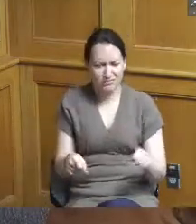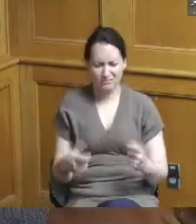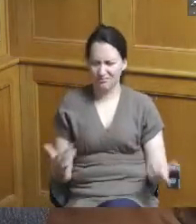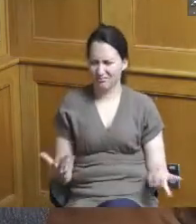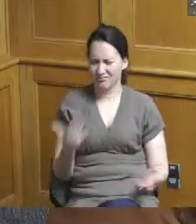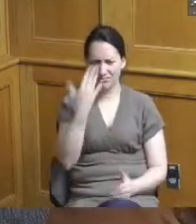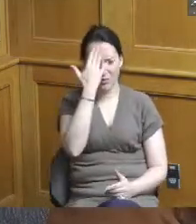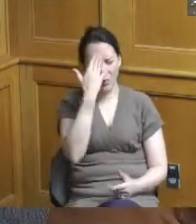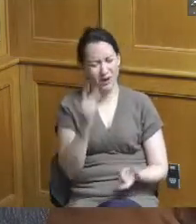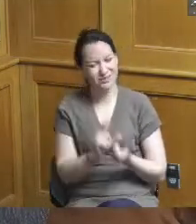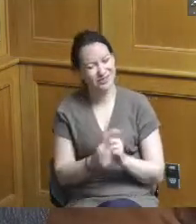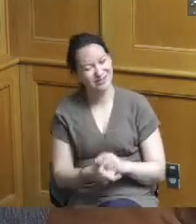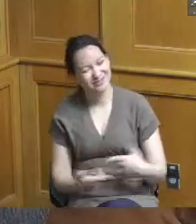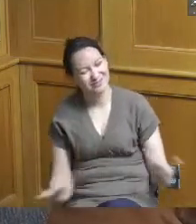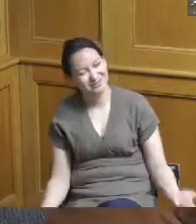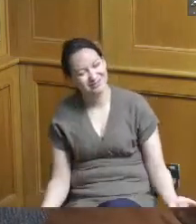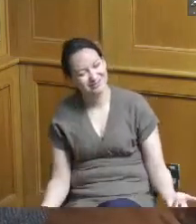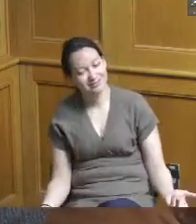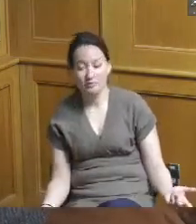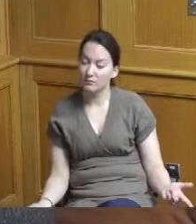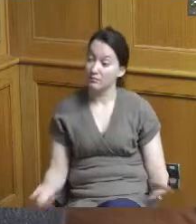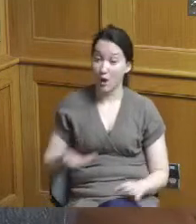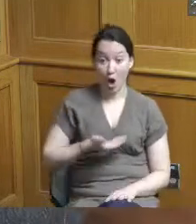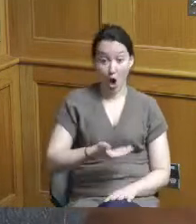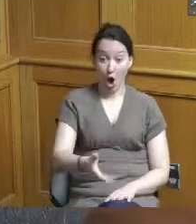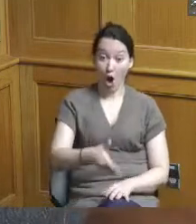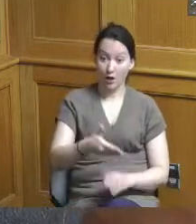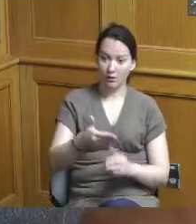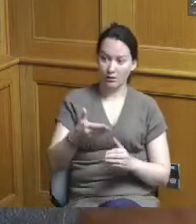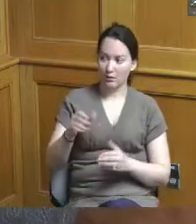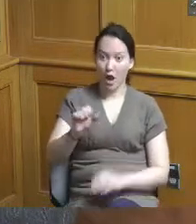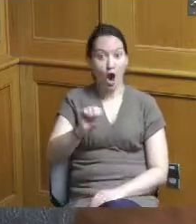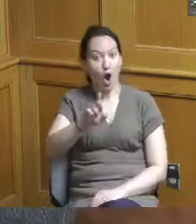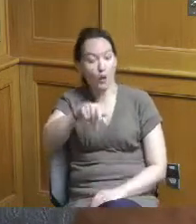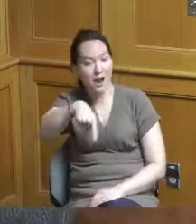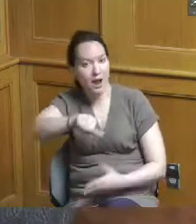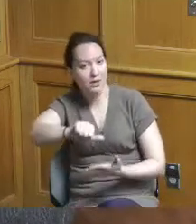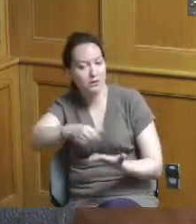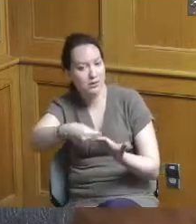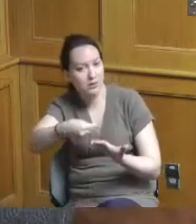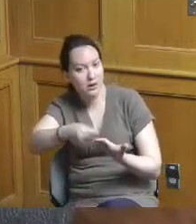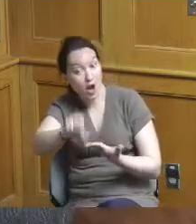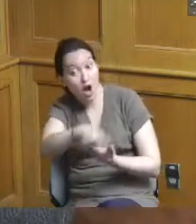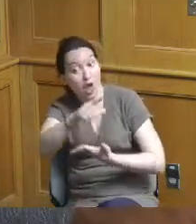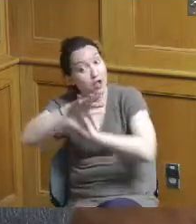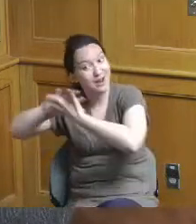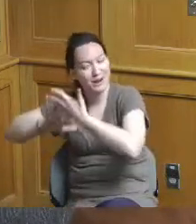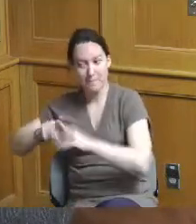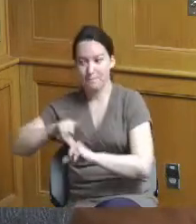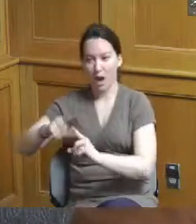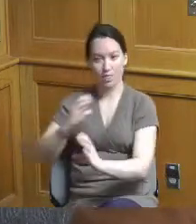we change because I'm seeing us hire ARPA for other things but when it comes to the bus it